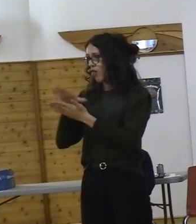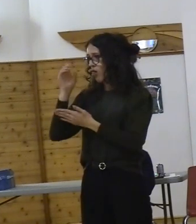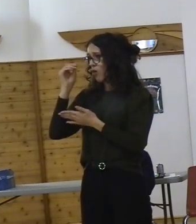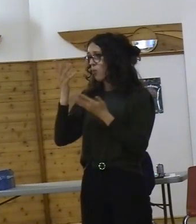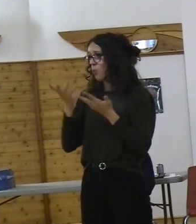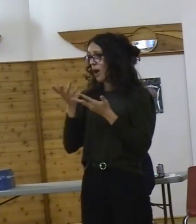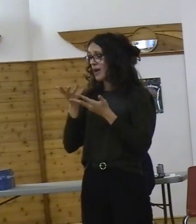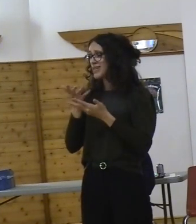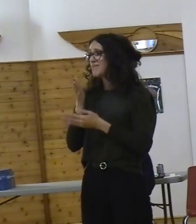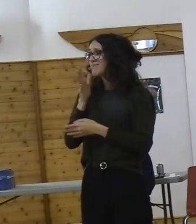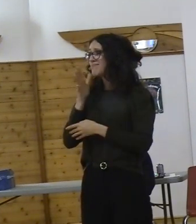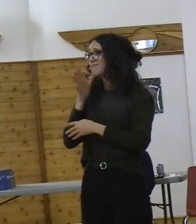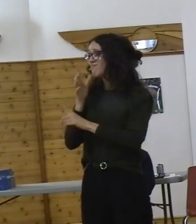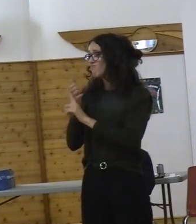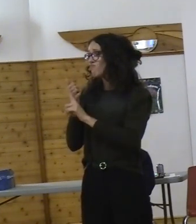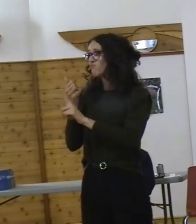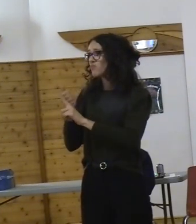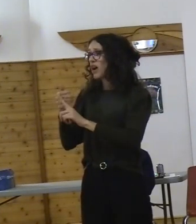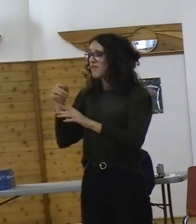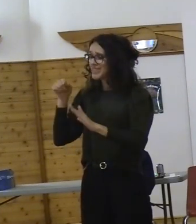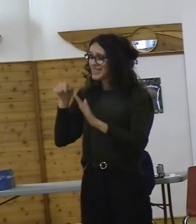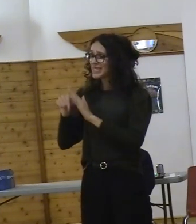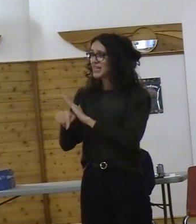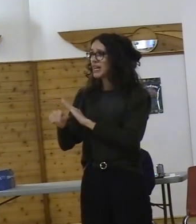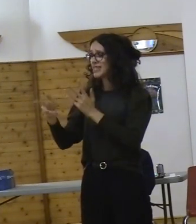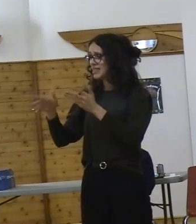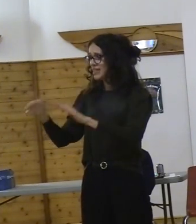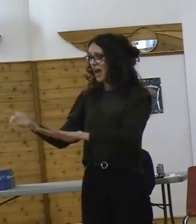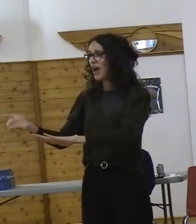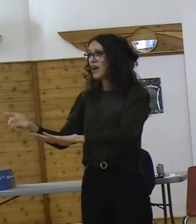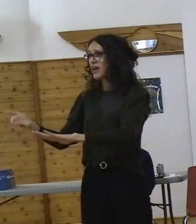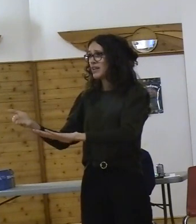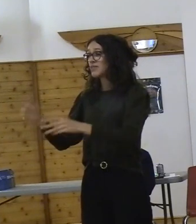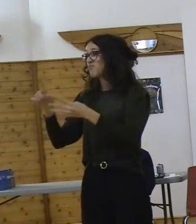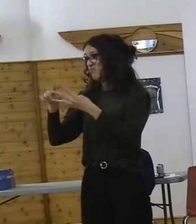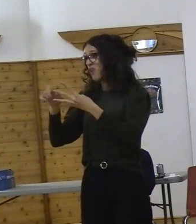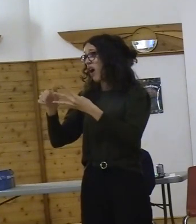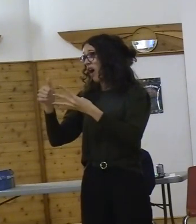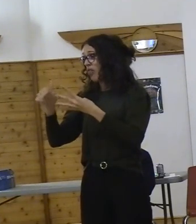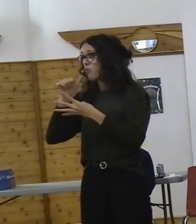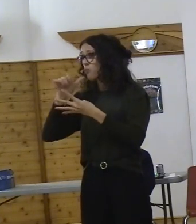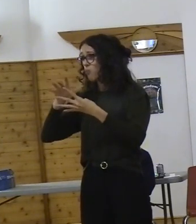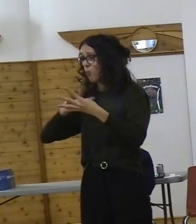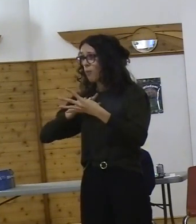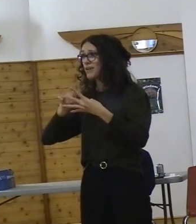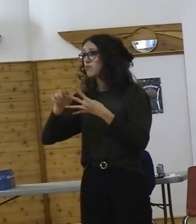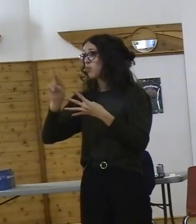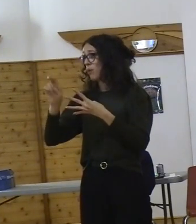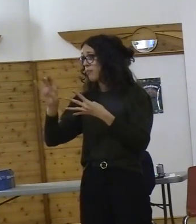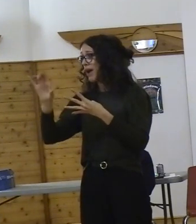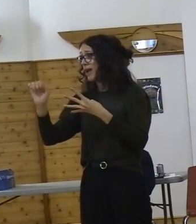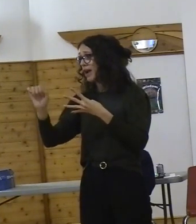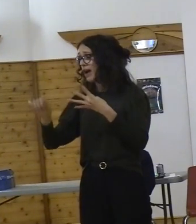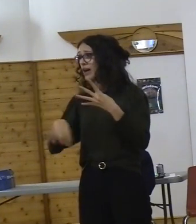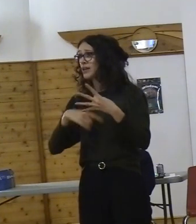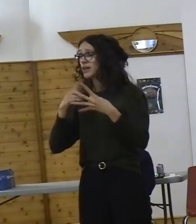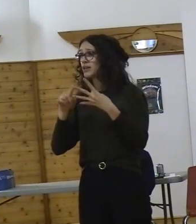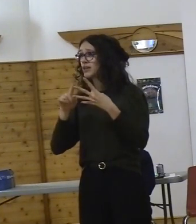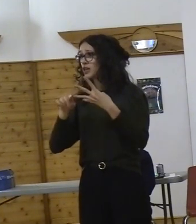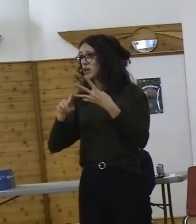That man also murdered Mercedes Myron, Rebecca Contwa and Buffalo Woman who still remains unidentified today.